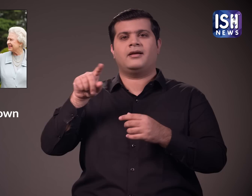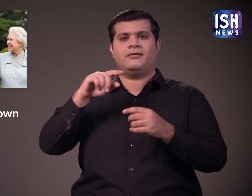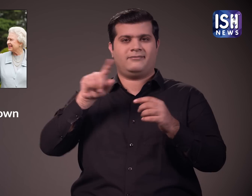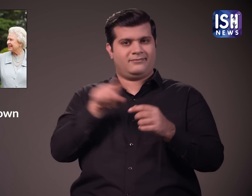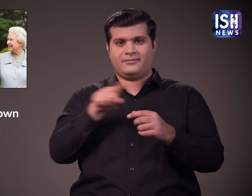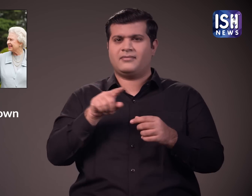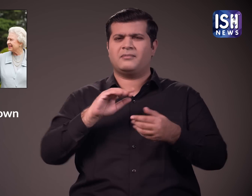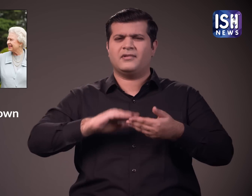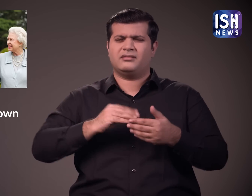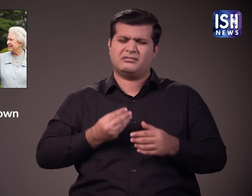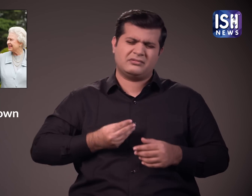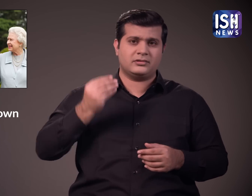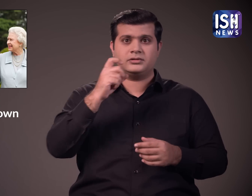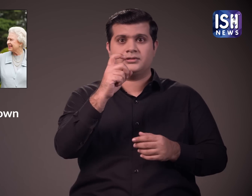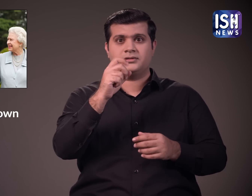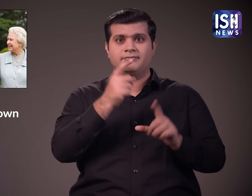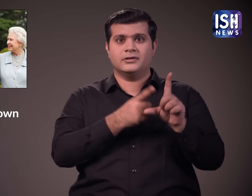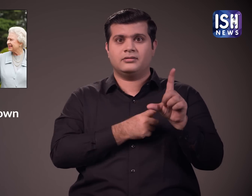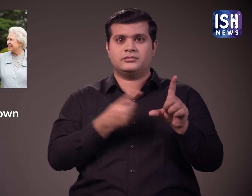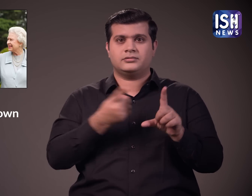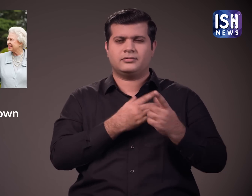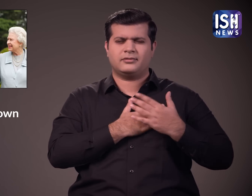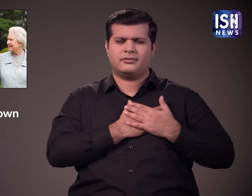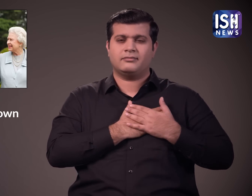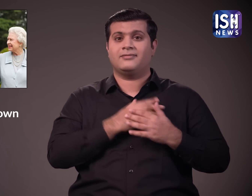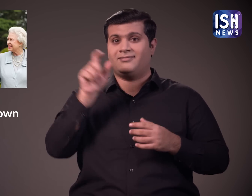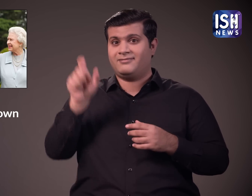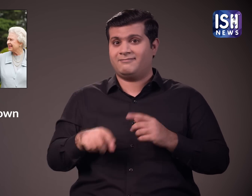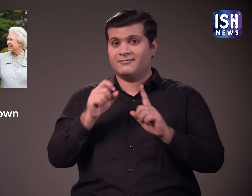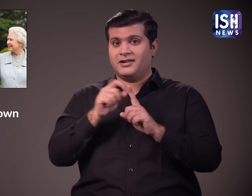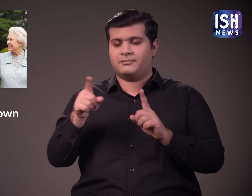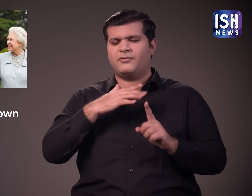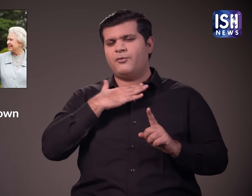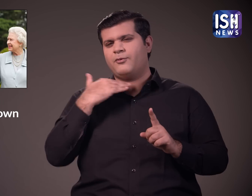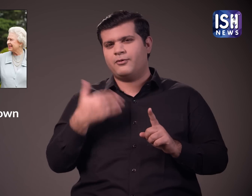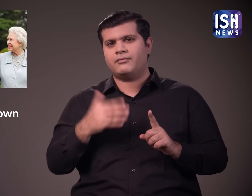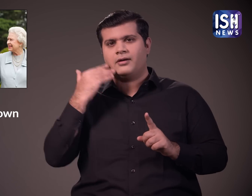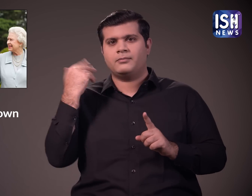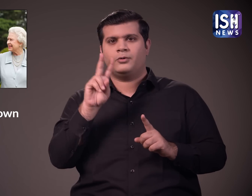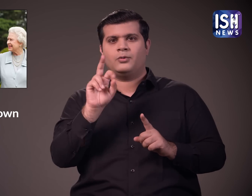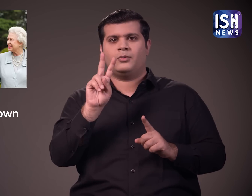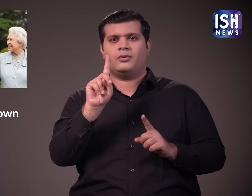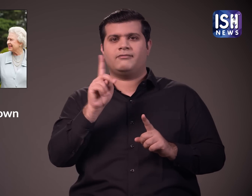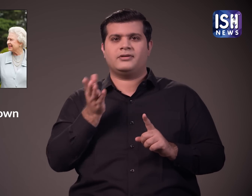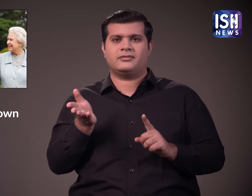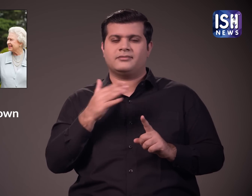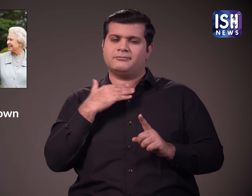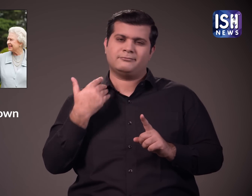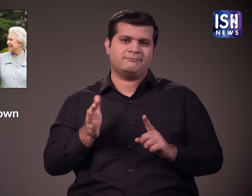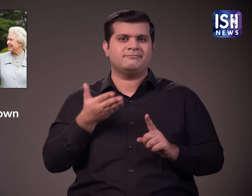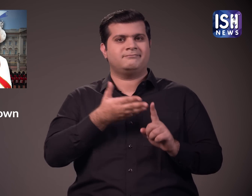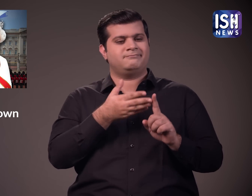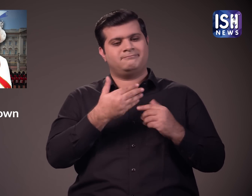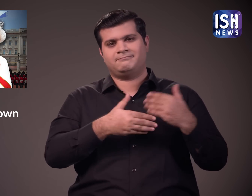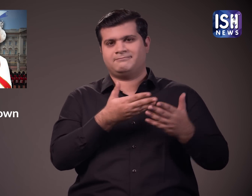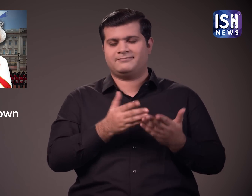They had a stable relationship and marriage for more than 70 years before Prince Philip died in 2021.